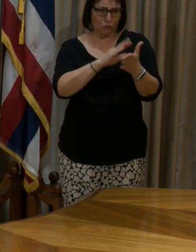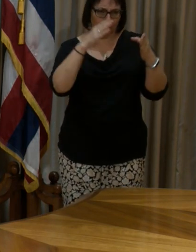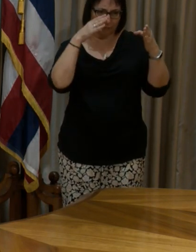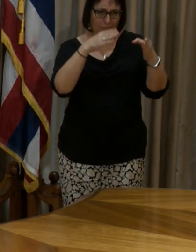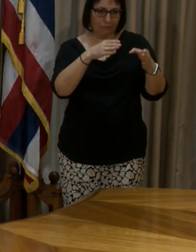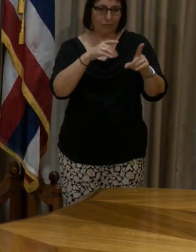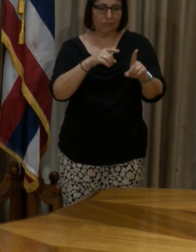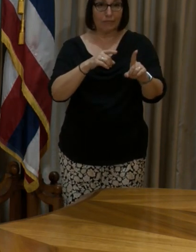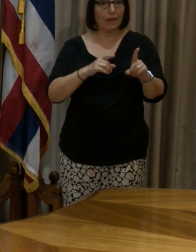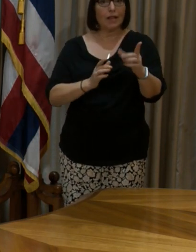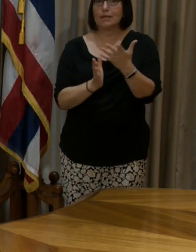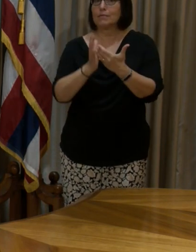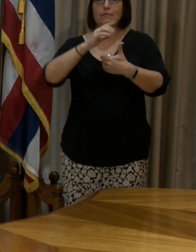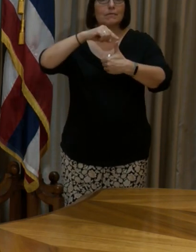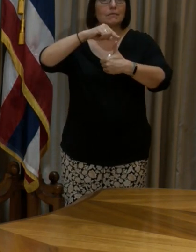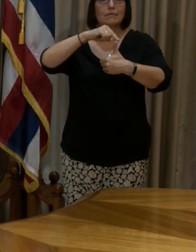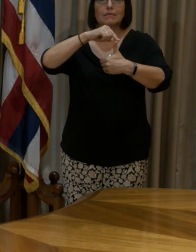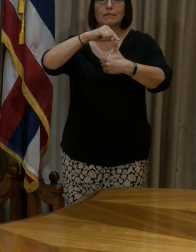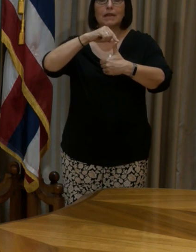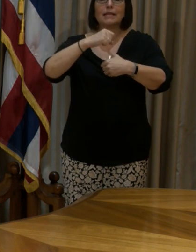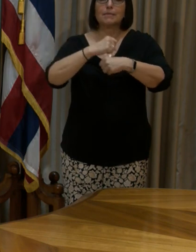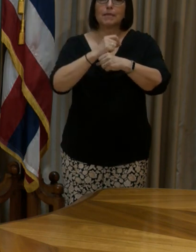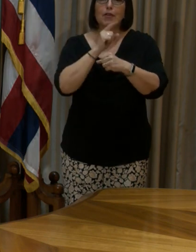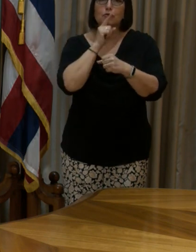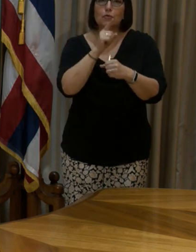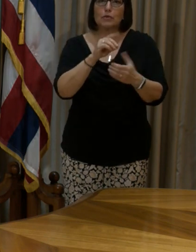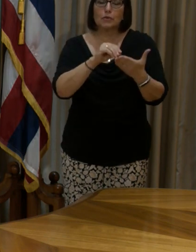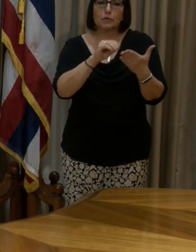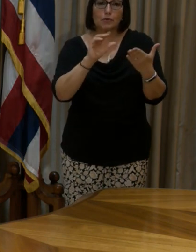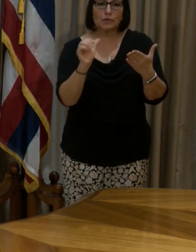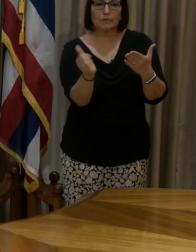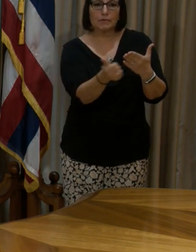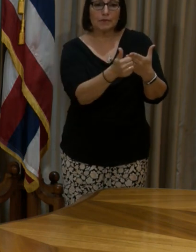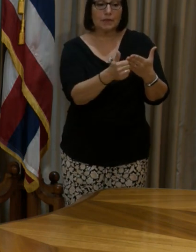CENTER OF EVERY DECISION. WE ARE MAKING THROUGHOUT THIS PANDEMIC.